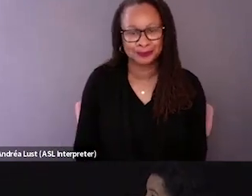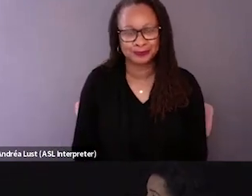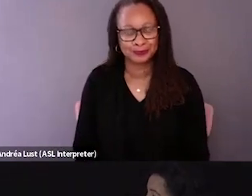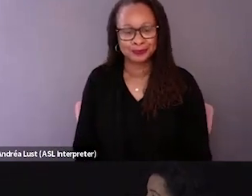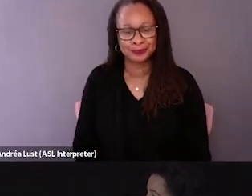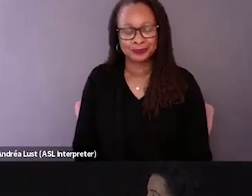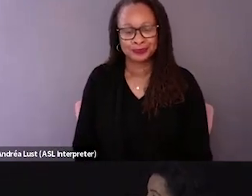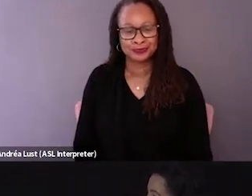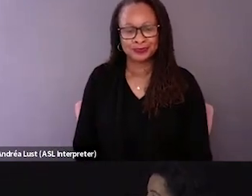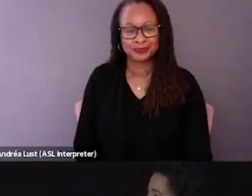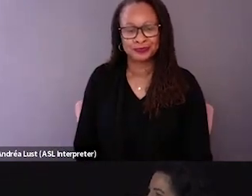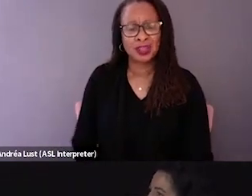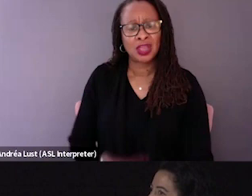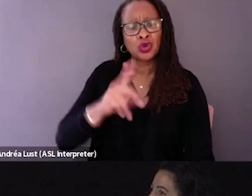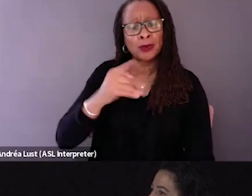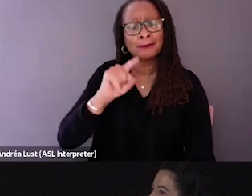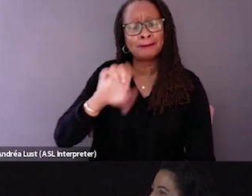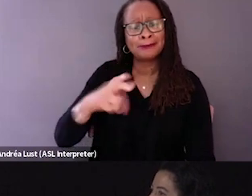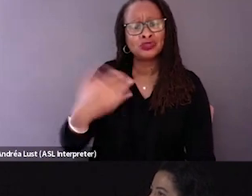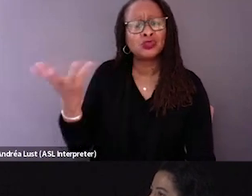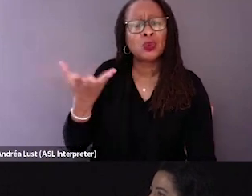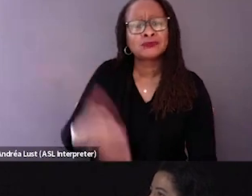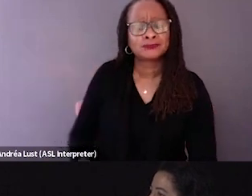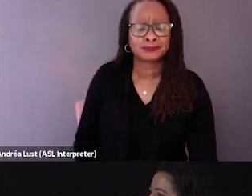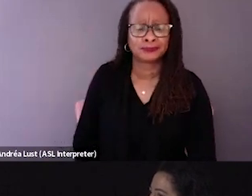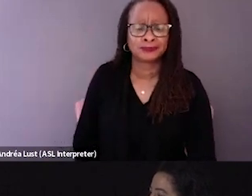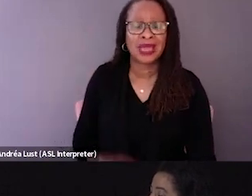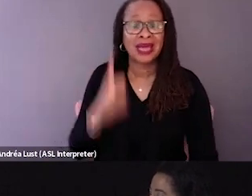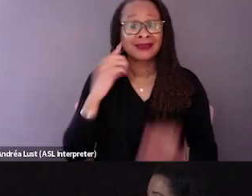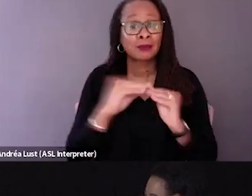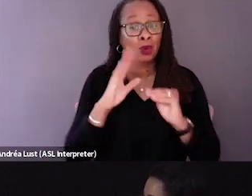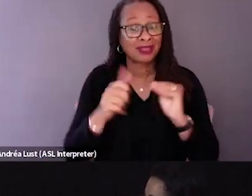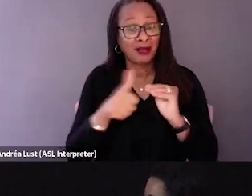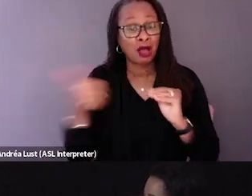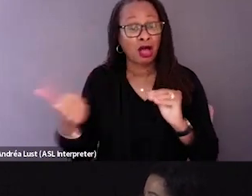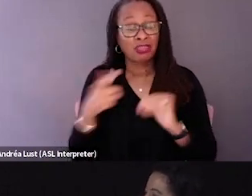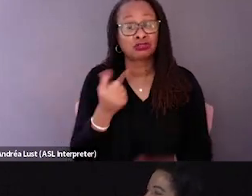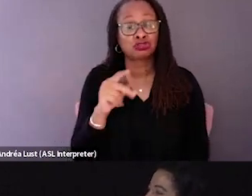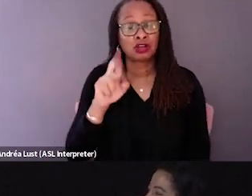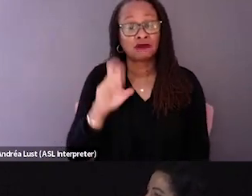or did you even know at that point? Because I think more than probably any other genre, if I can call it that or medium,